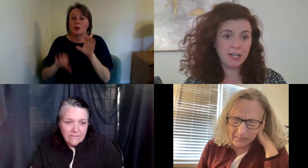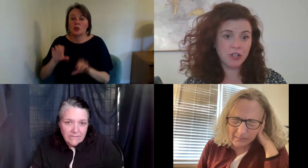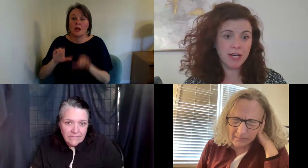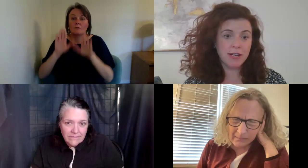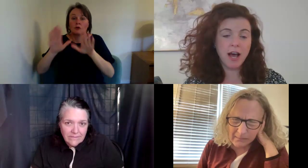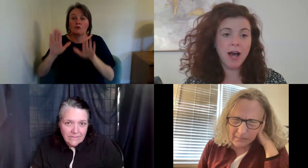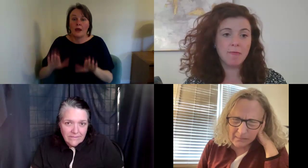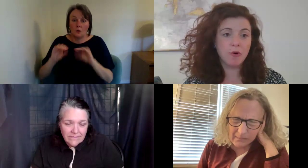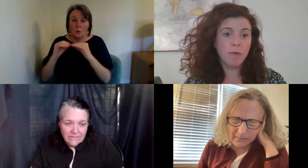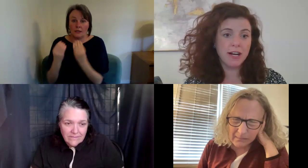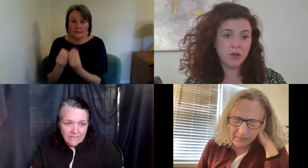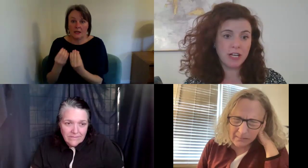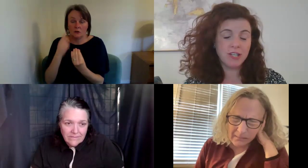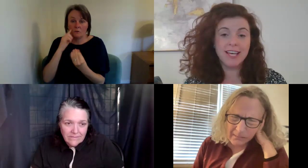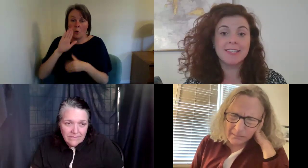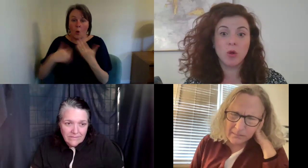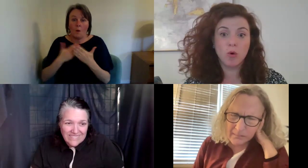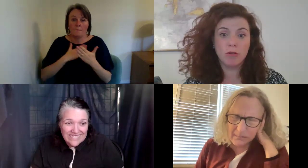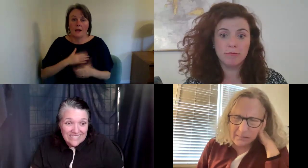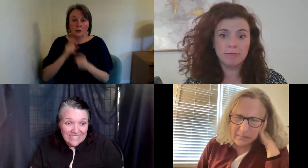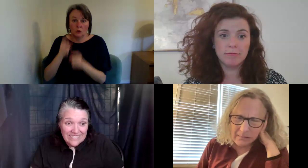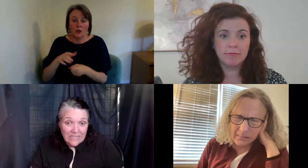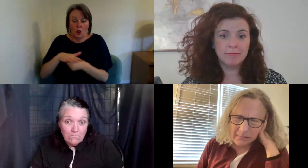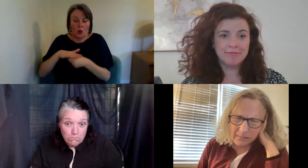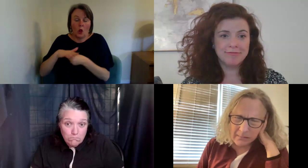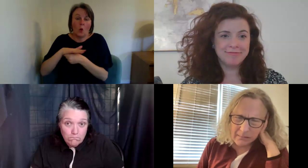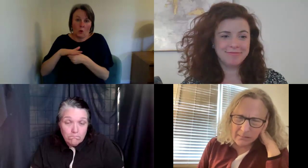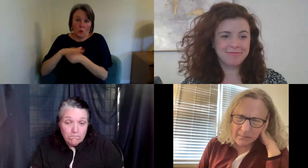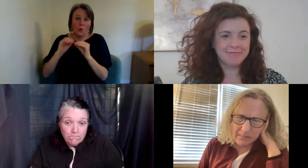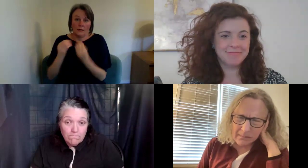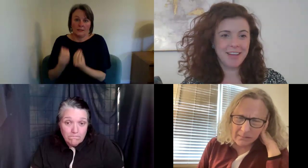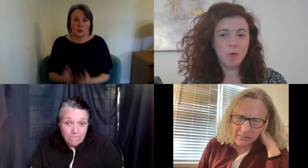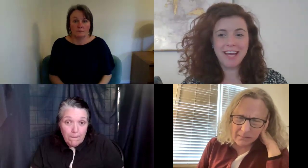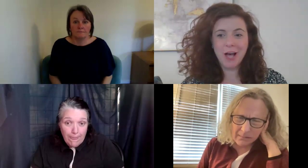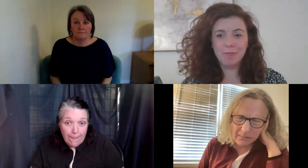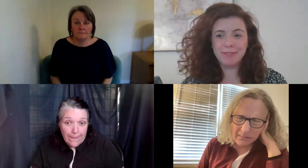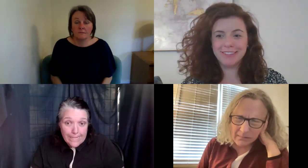great organization for whole body donation that is local. I hope that helps.